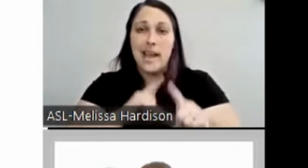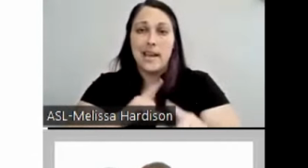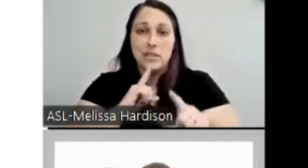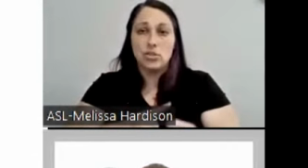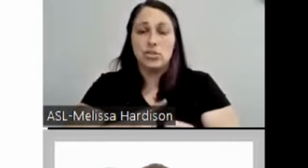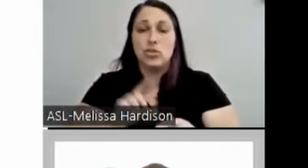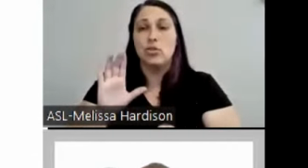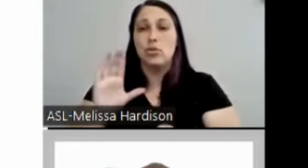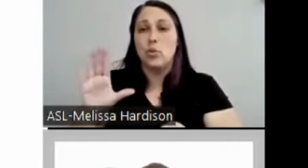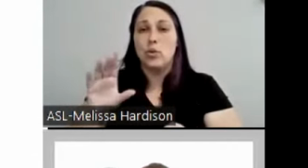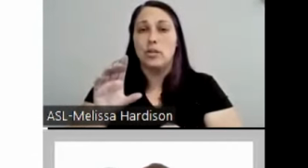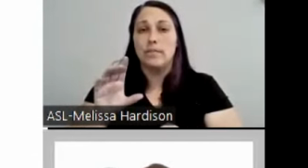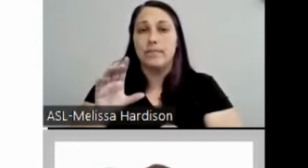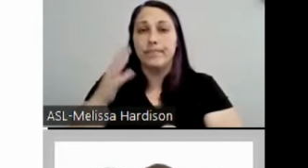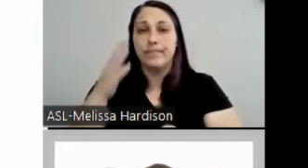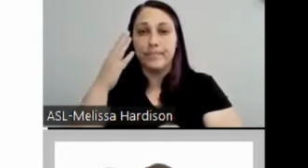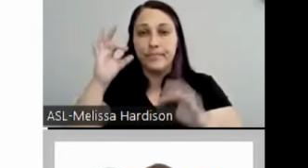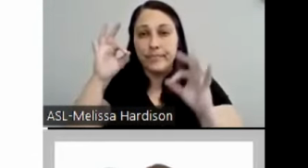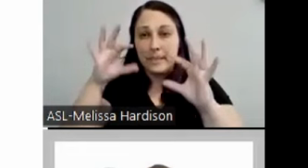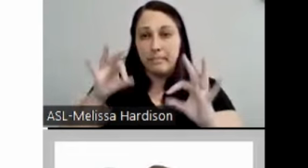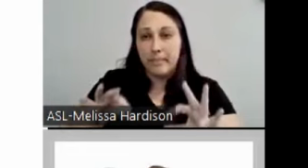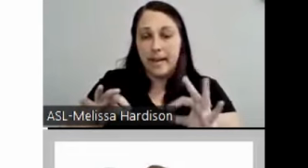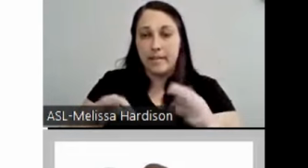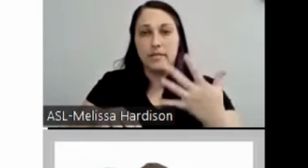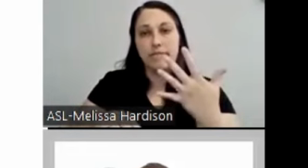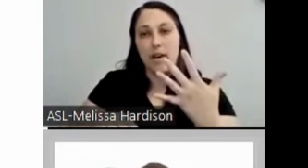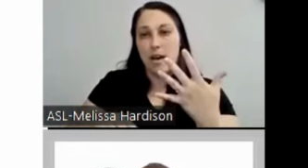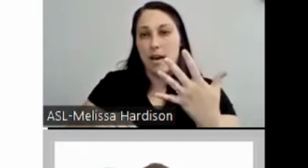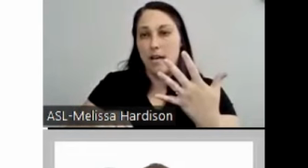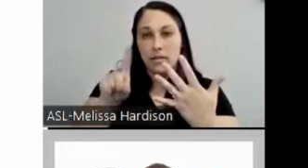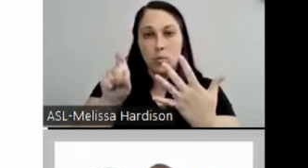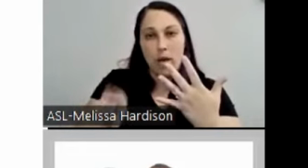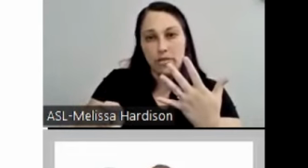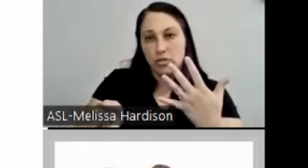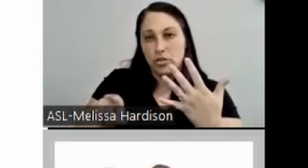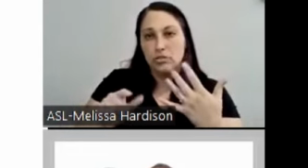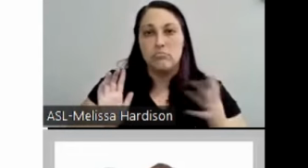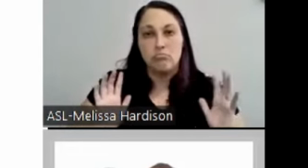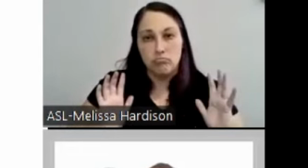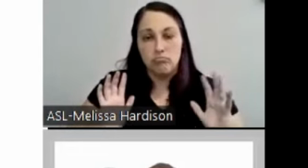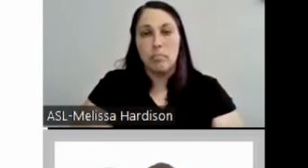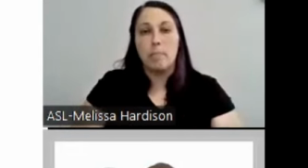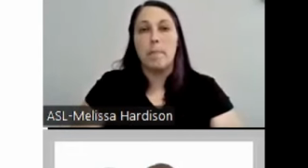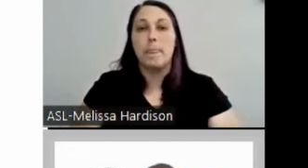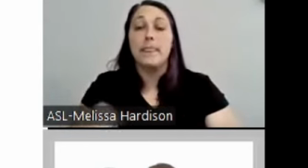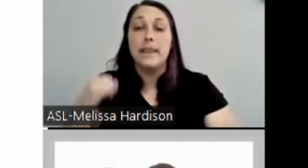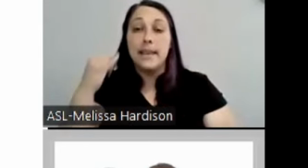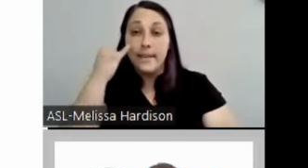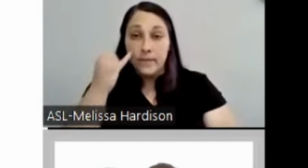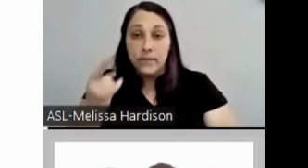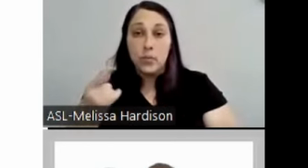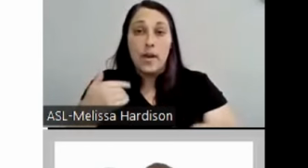And you know, this helps to facilitate introductions and partnerships, and they have been advocating for a statewide program at the Iowa General assembly as well.